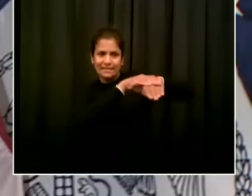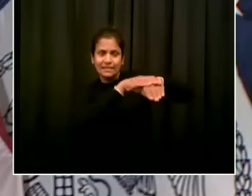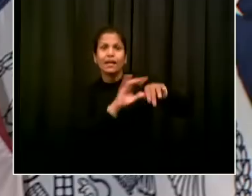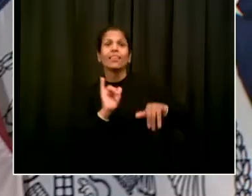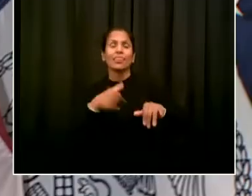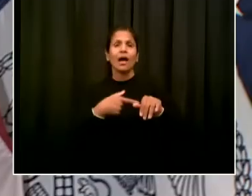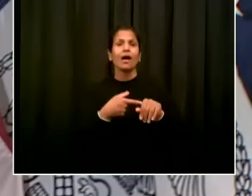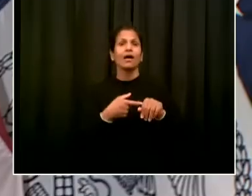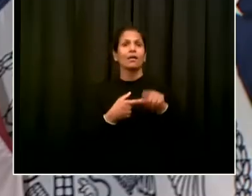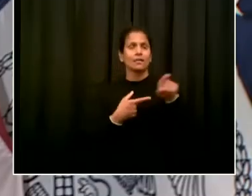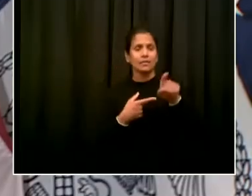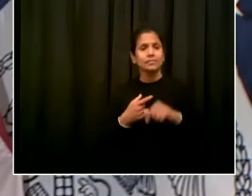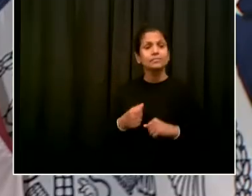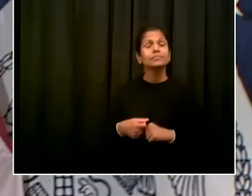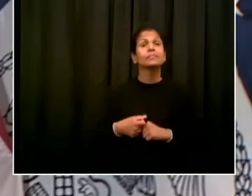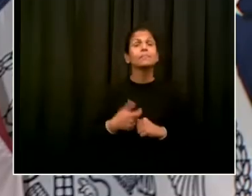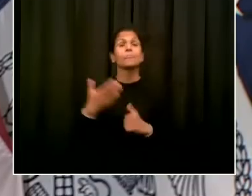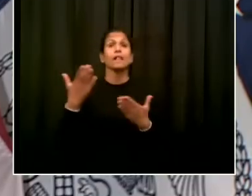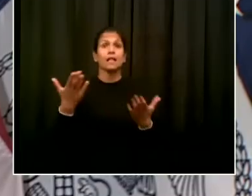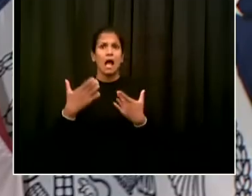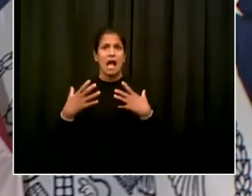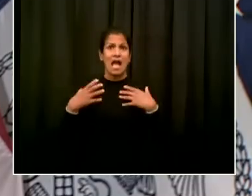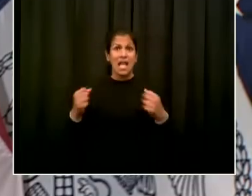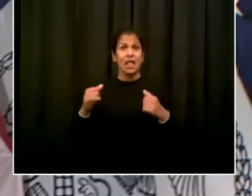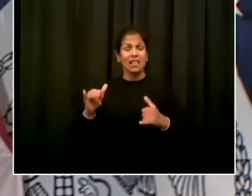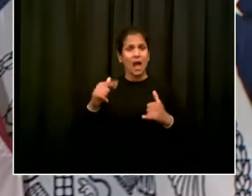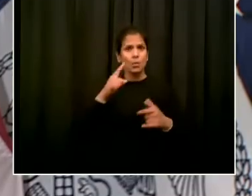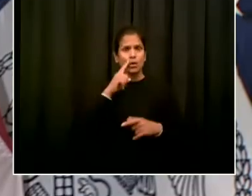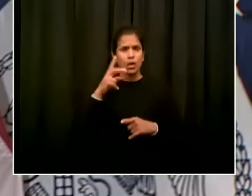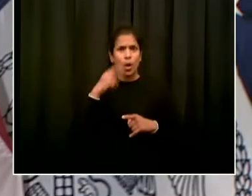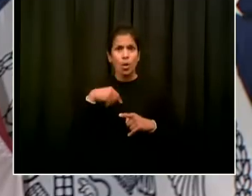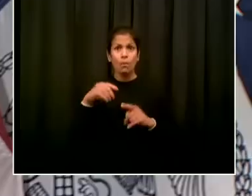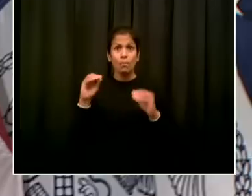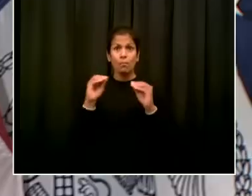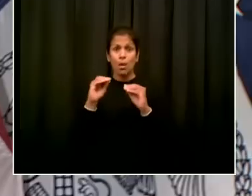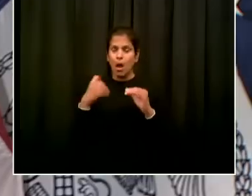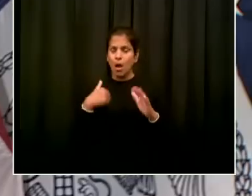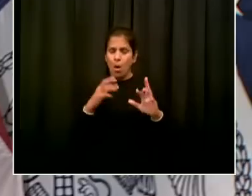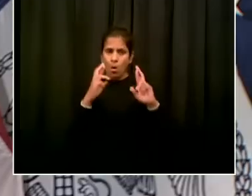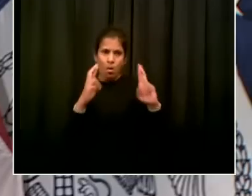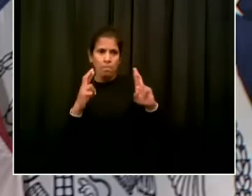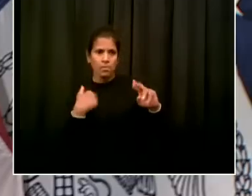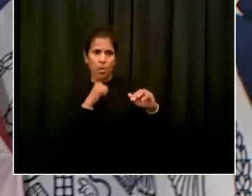WE HHVEA A LOT OF WORK TO DO. BUT WE ARE SEEING A LEVELING OFF IN TERMS OF NOT CONSISTENT INCREASES AND DIFFERENT